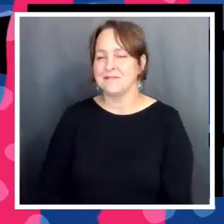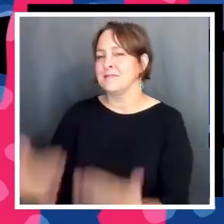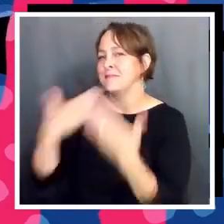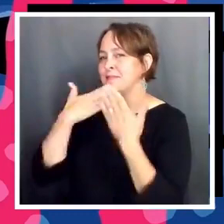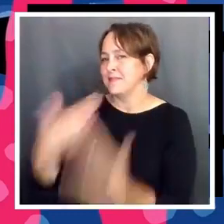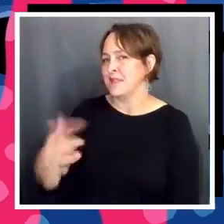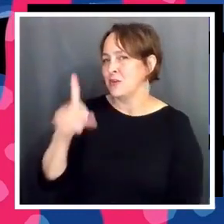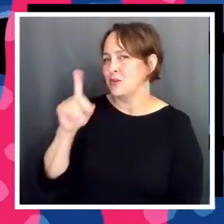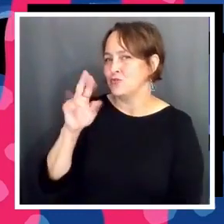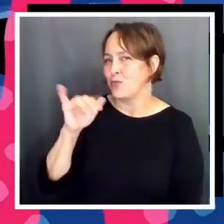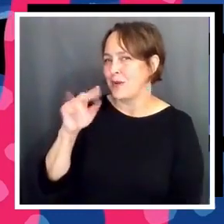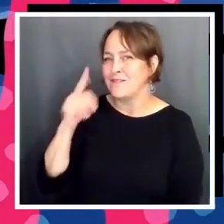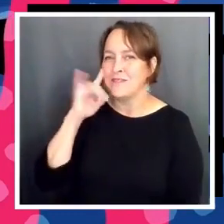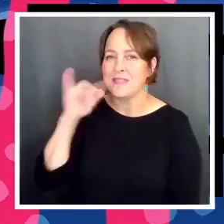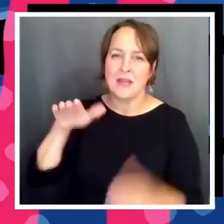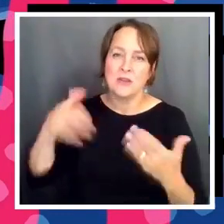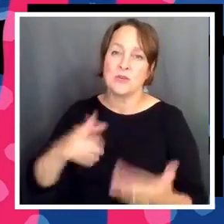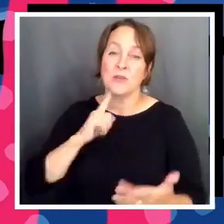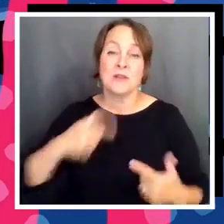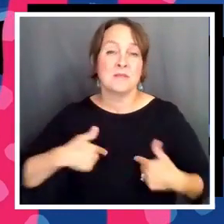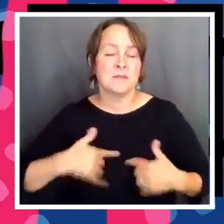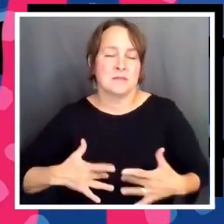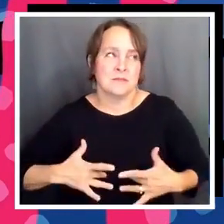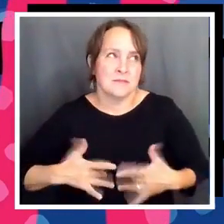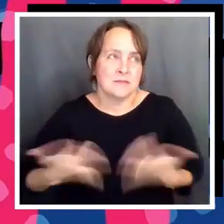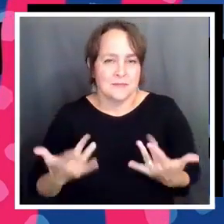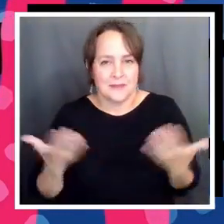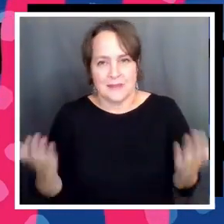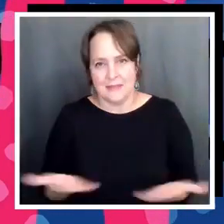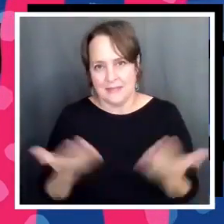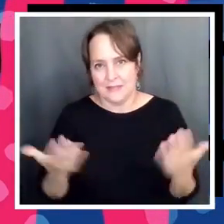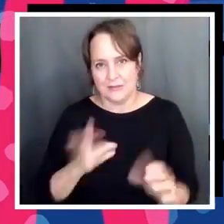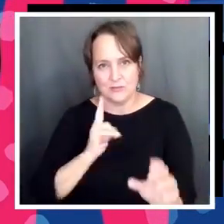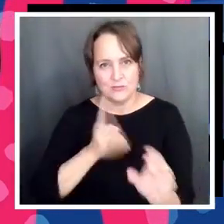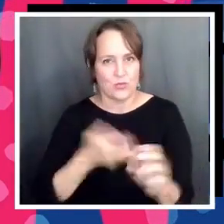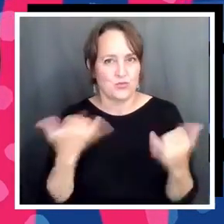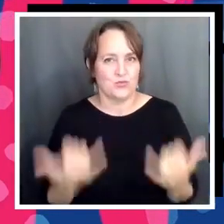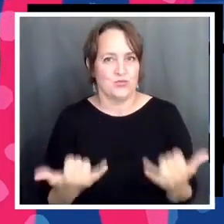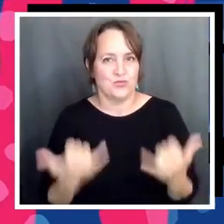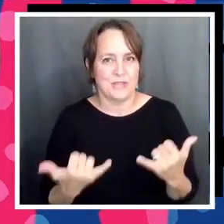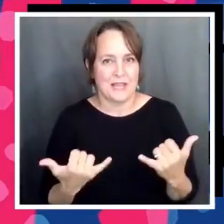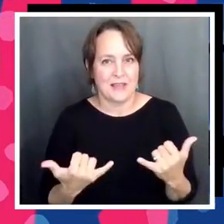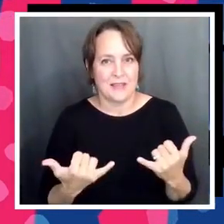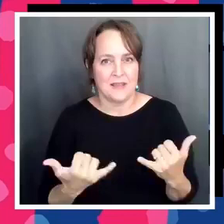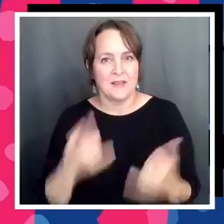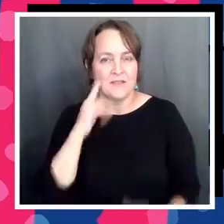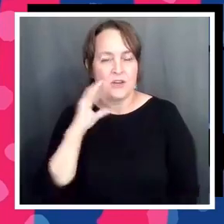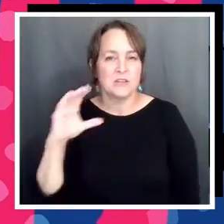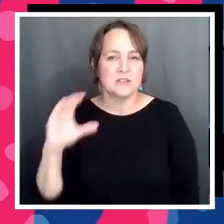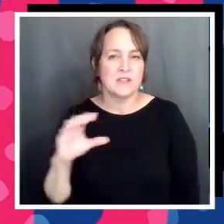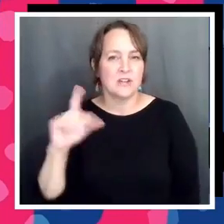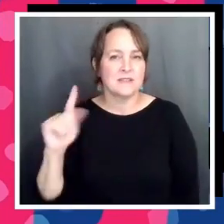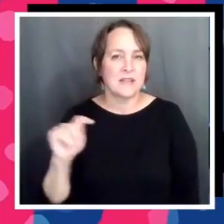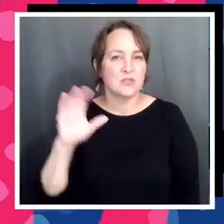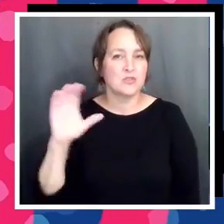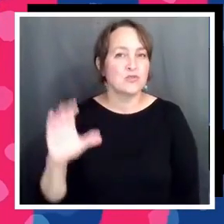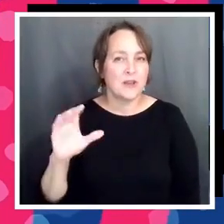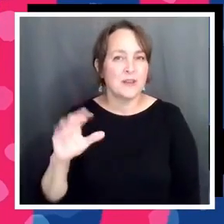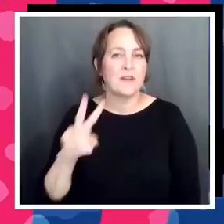FAMILIES. SENATOR WARREN, THANK YOU SO